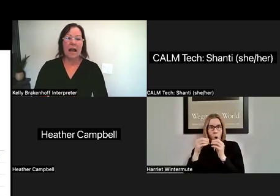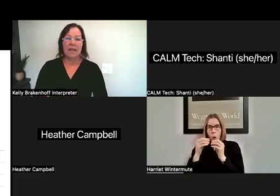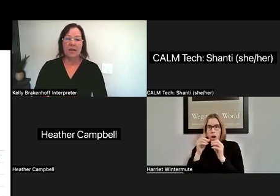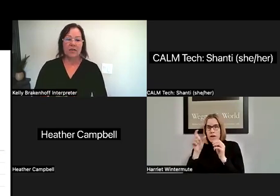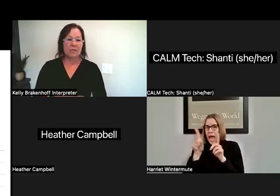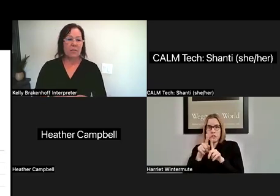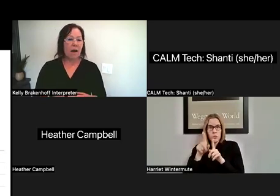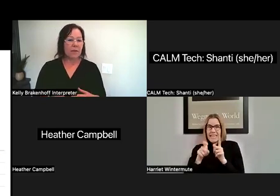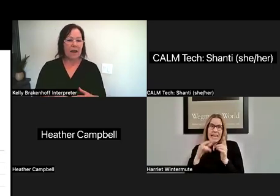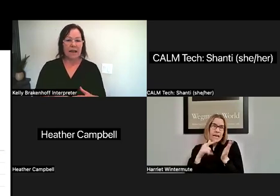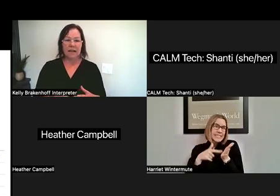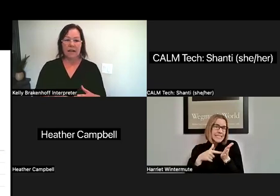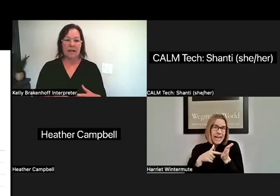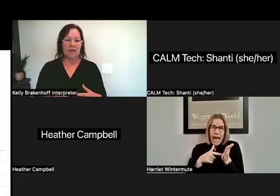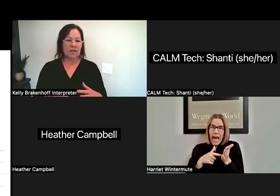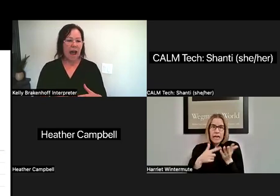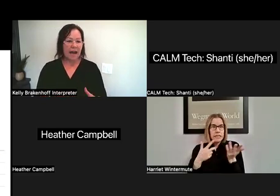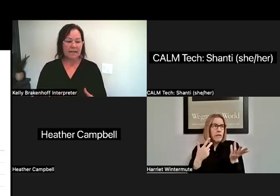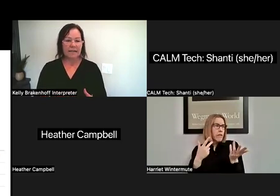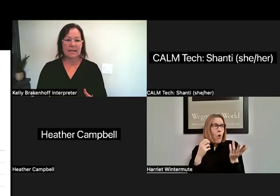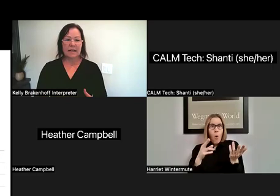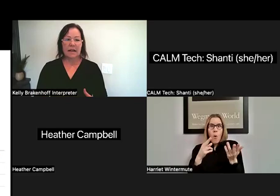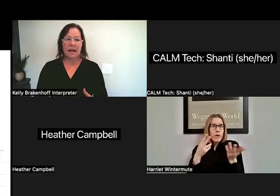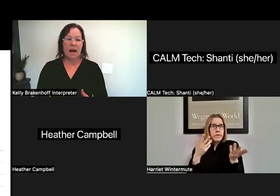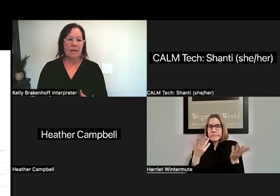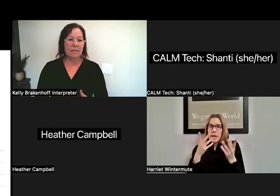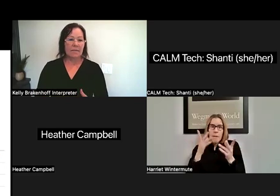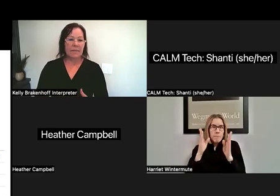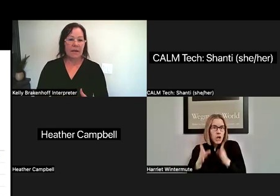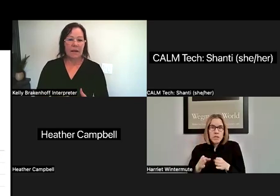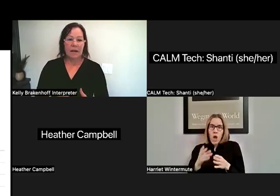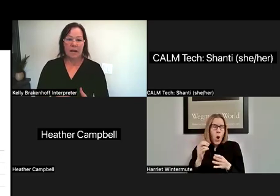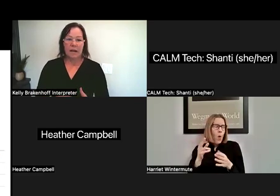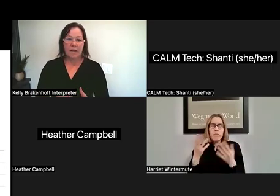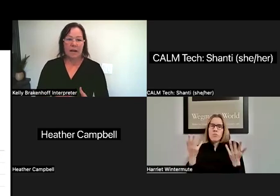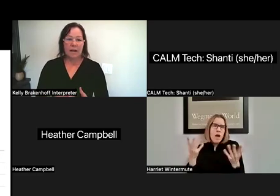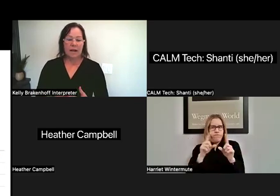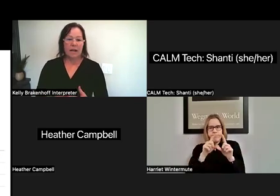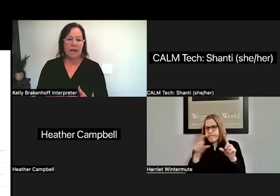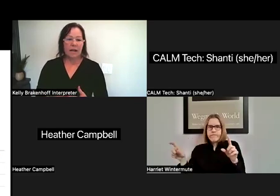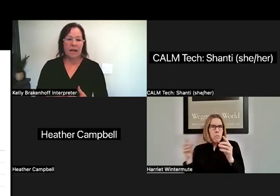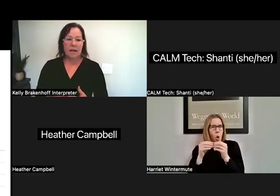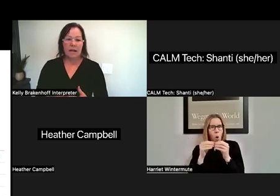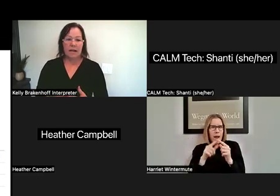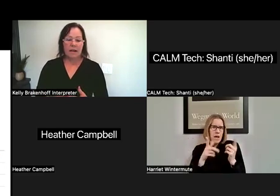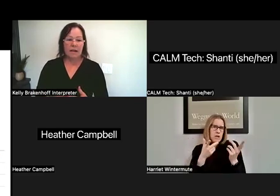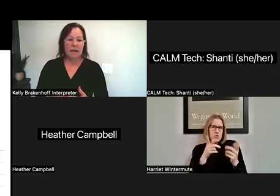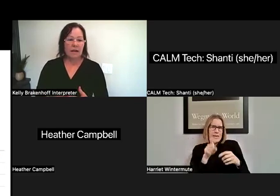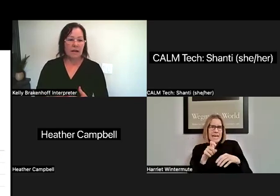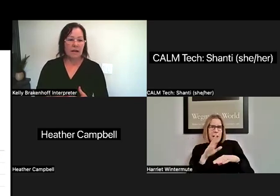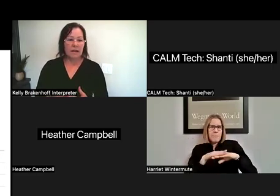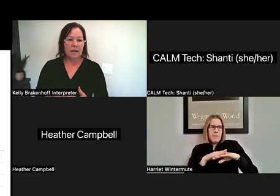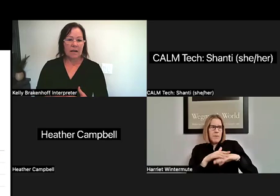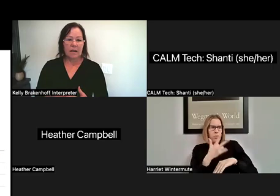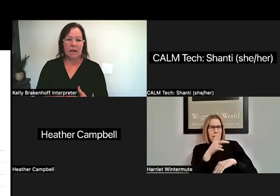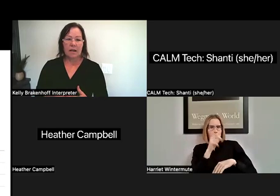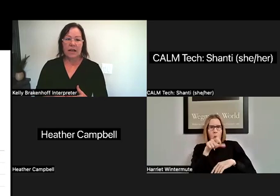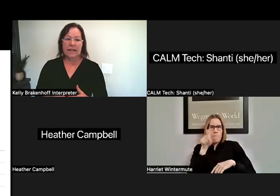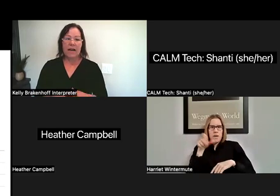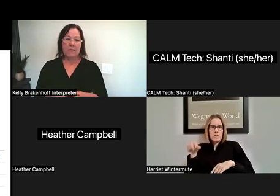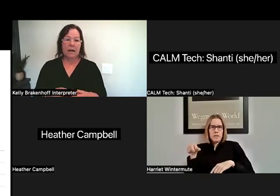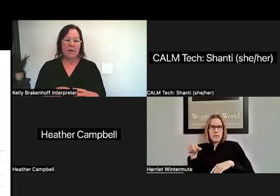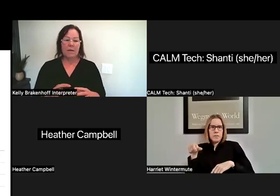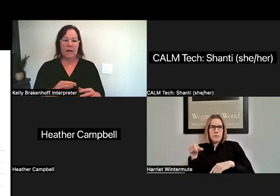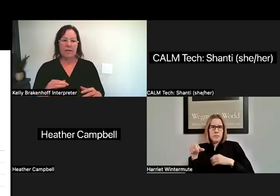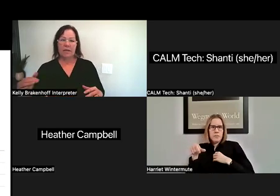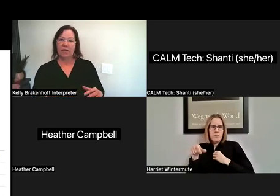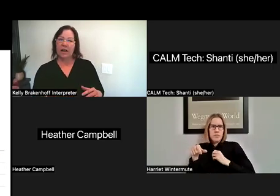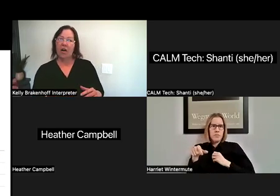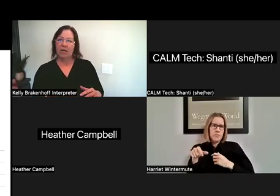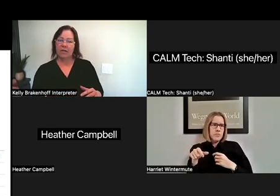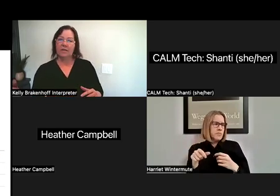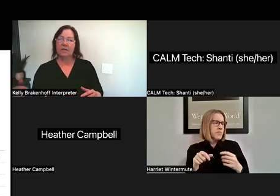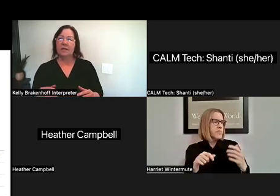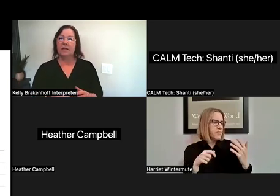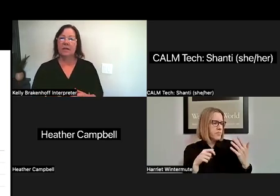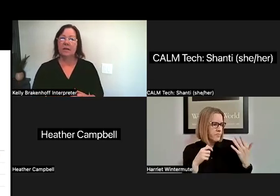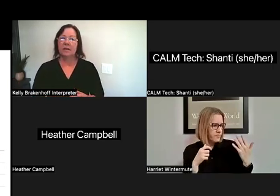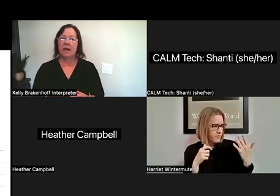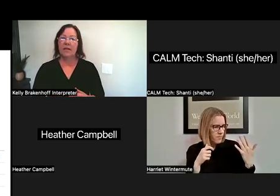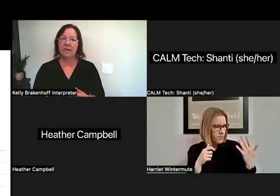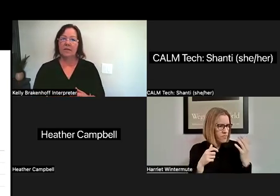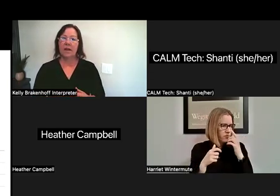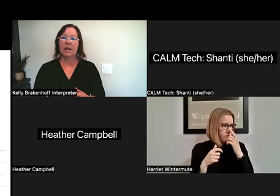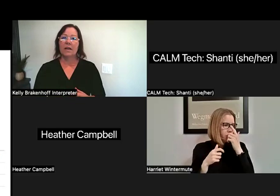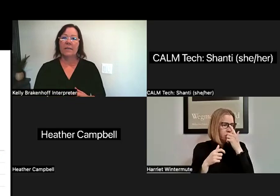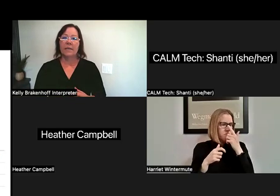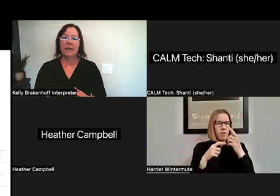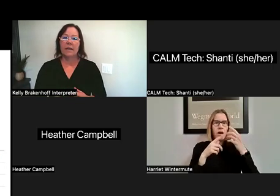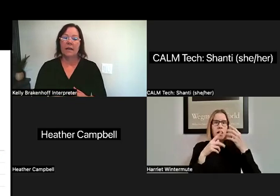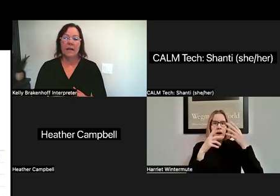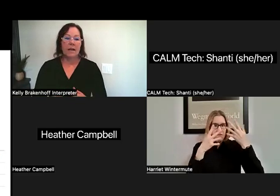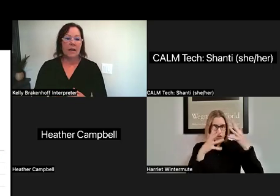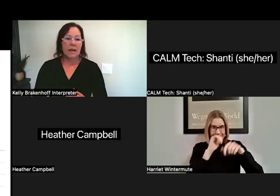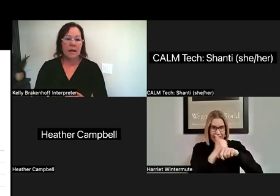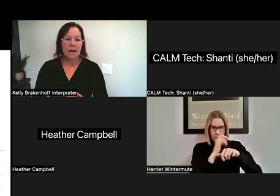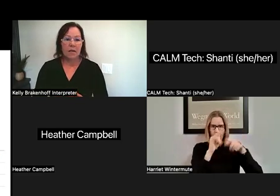And then you just populate your tasks. You need to have a minimum of three columns on this one.